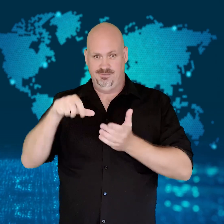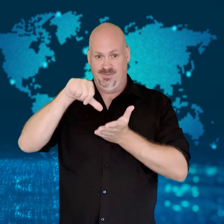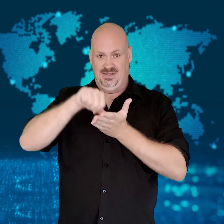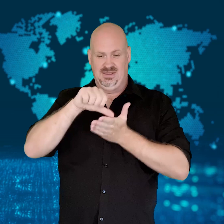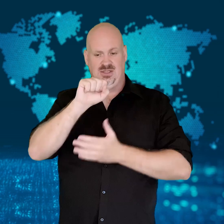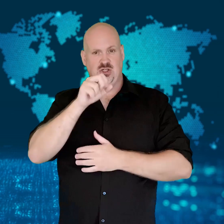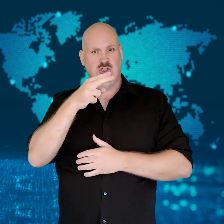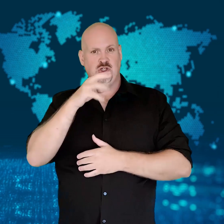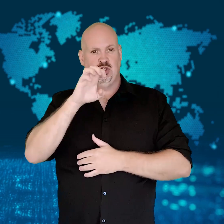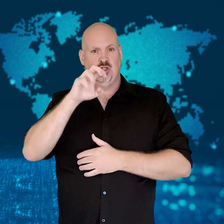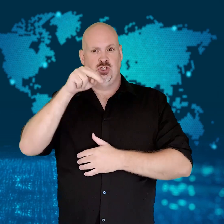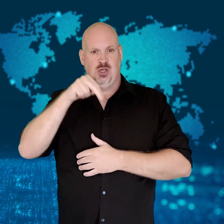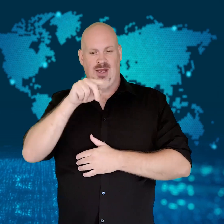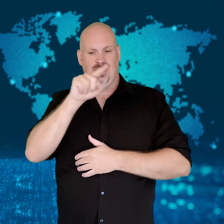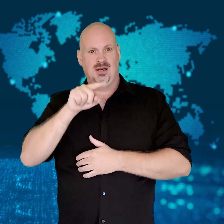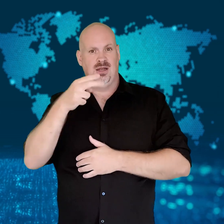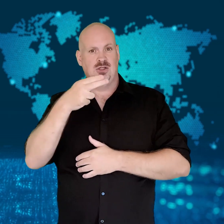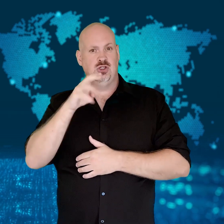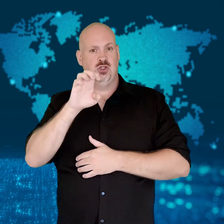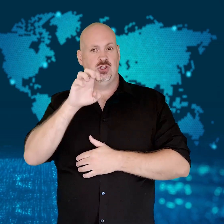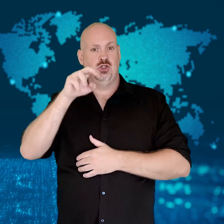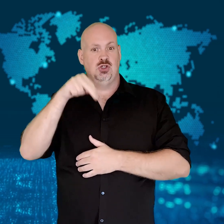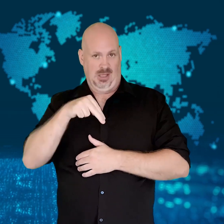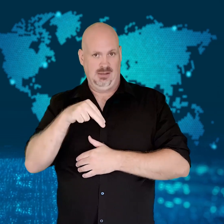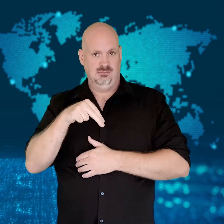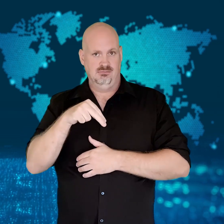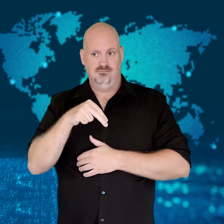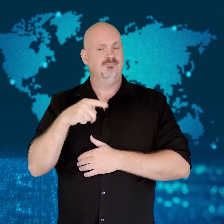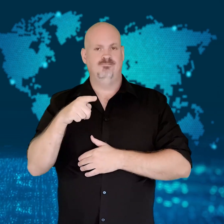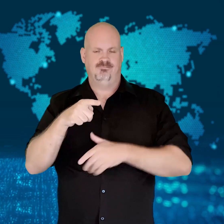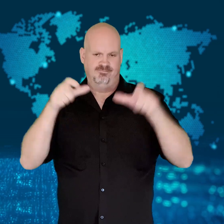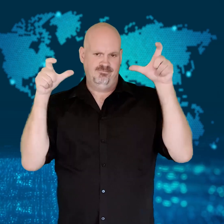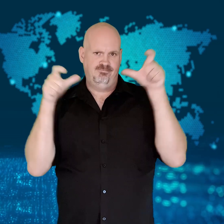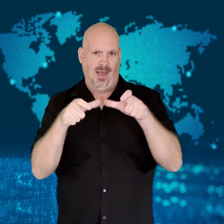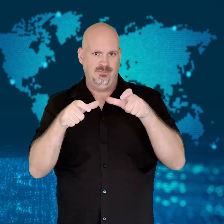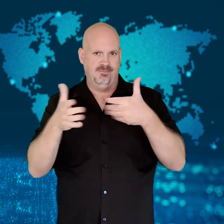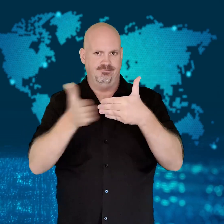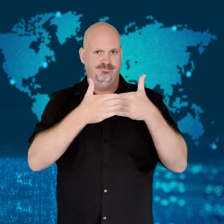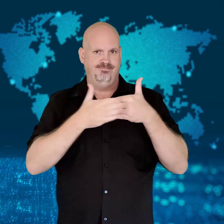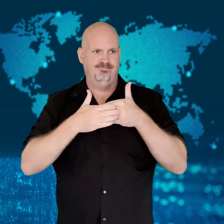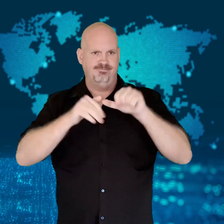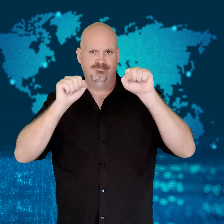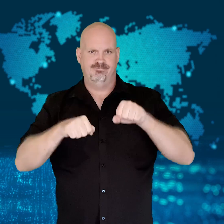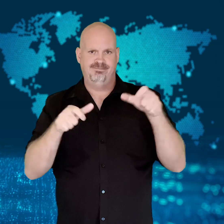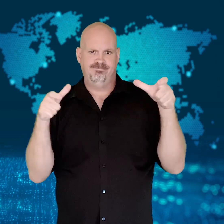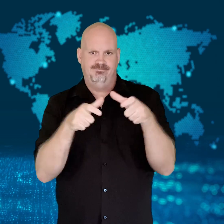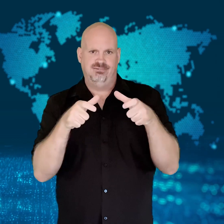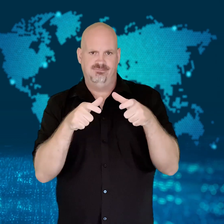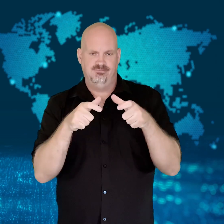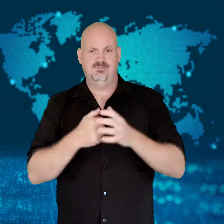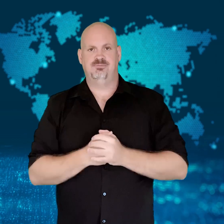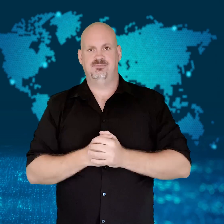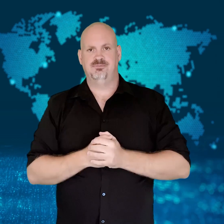Over the weekend, Shenzhen imposed a weekend lockdown.